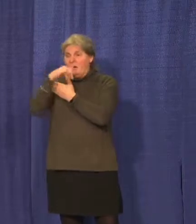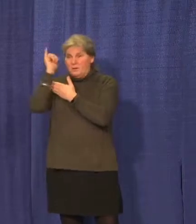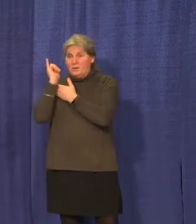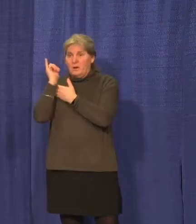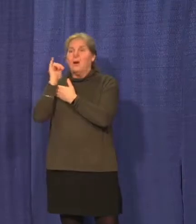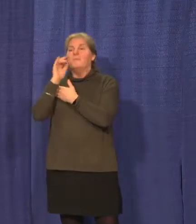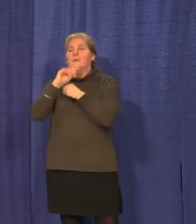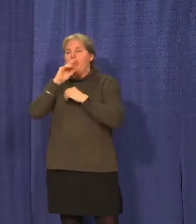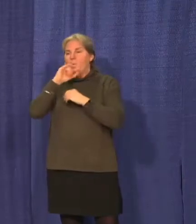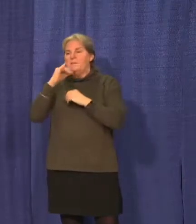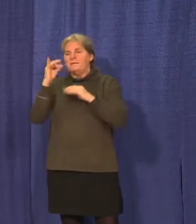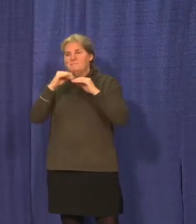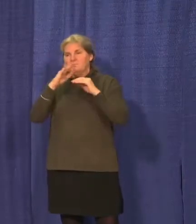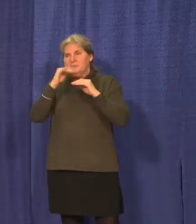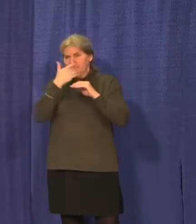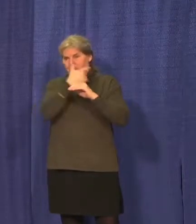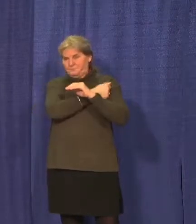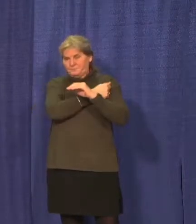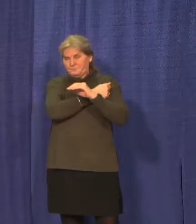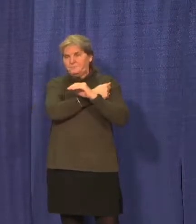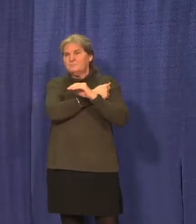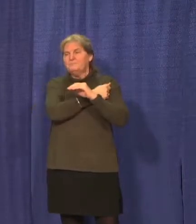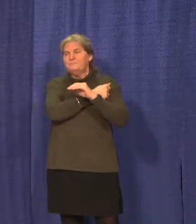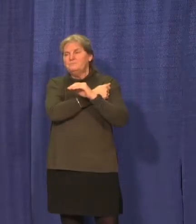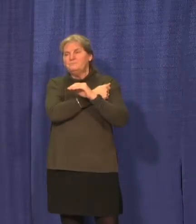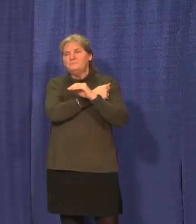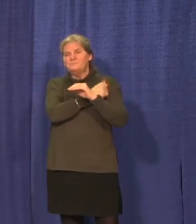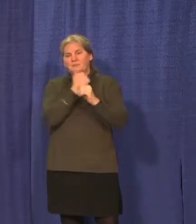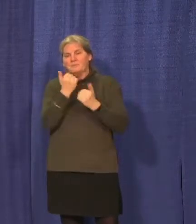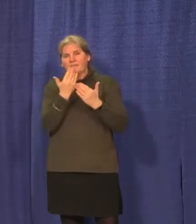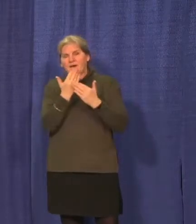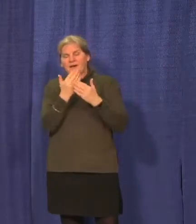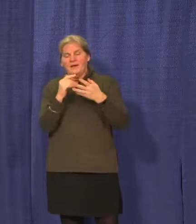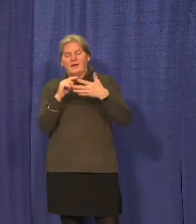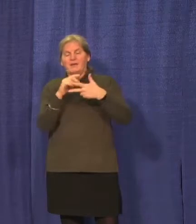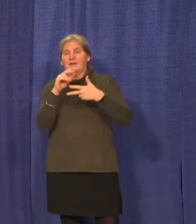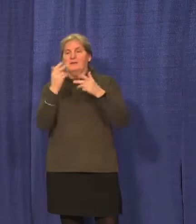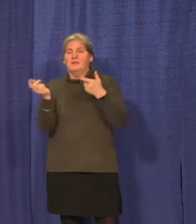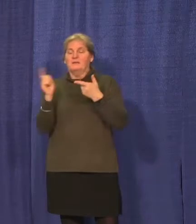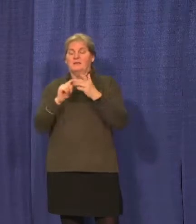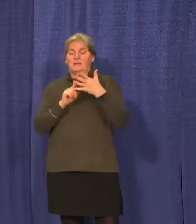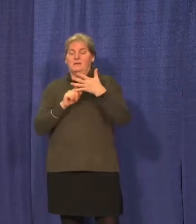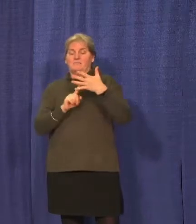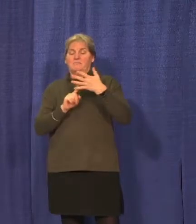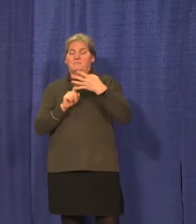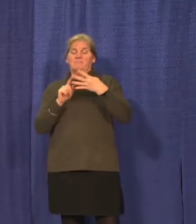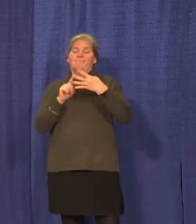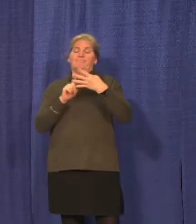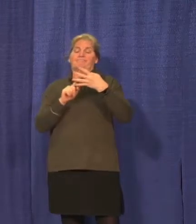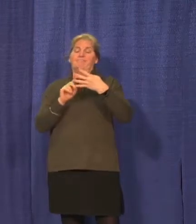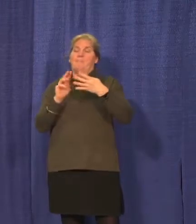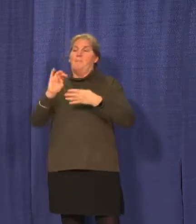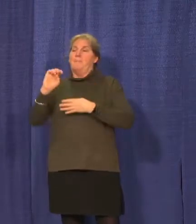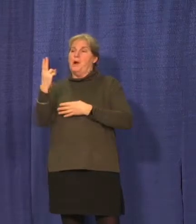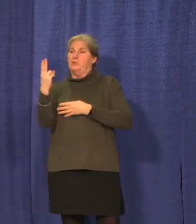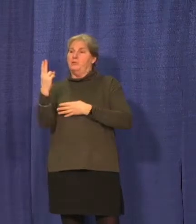population immunized-- enough vaccines in the first quarter. My bushes do continue to say,